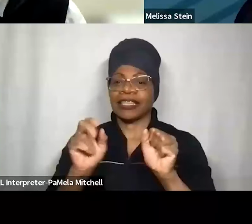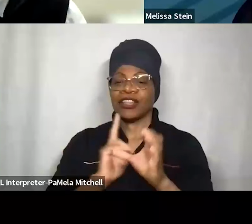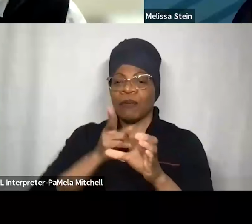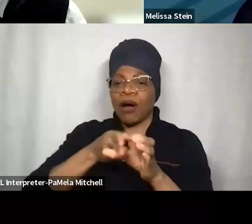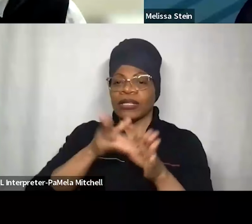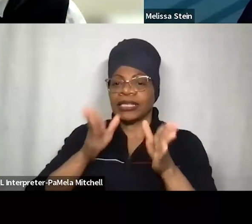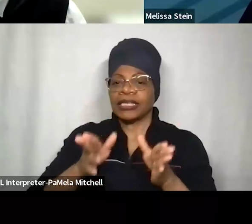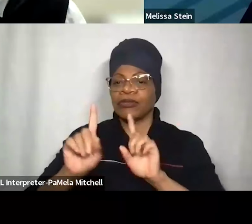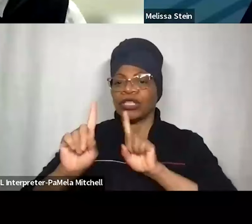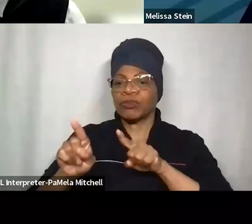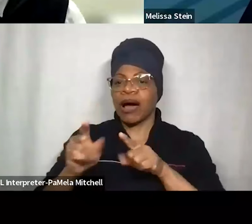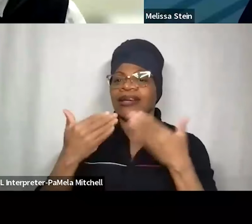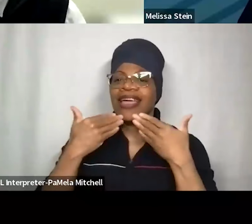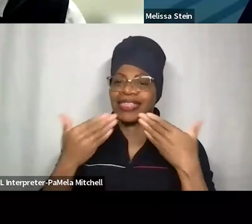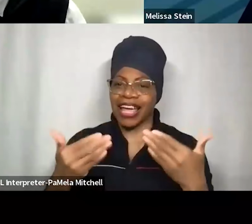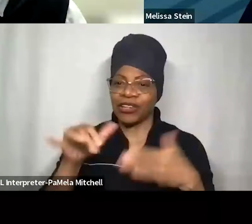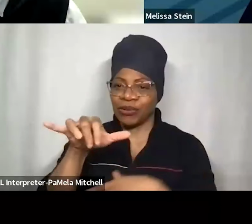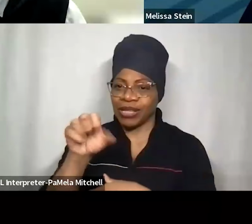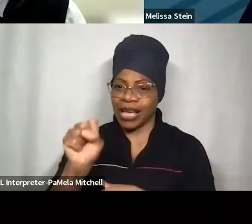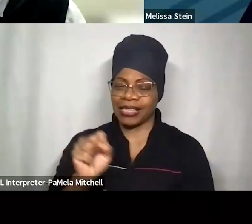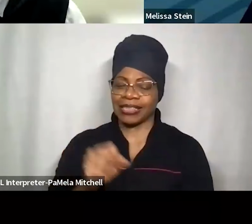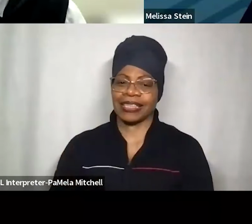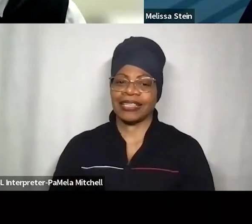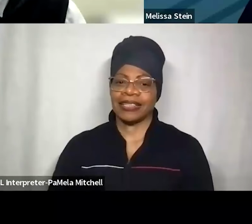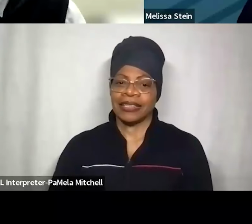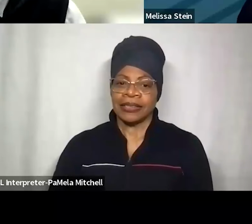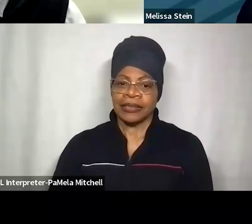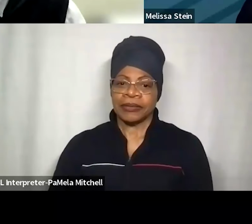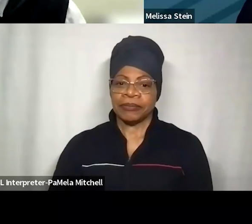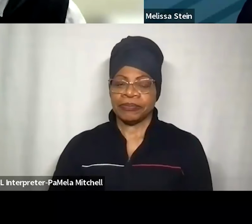Thanks. - Thank you, Megan. Okay, let's see.